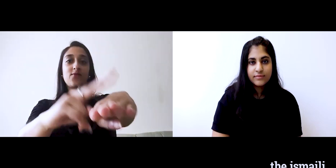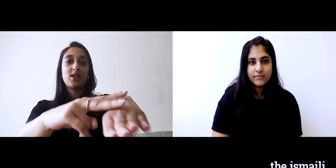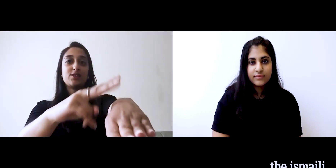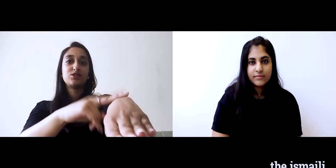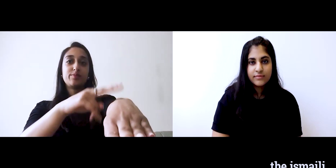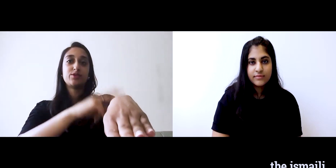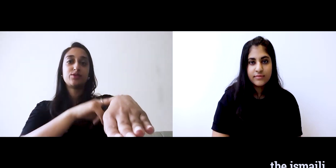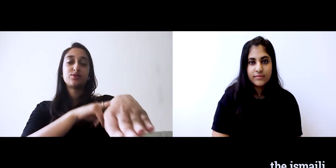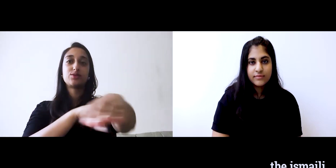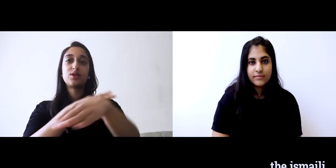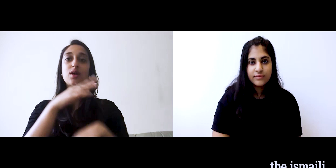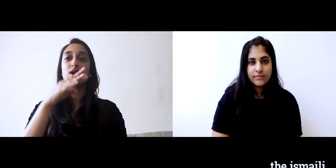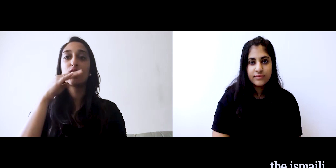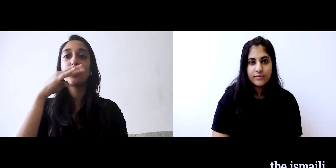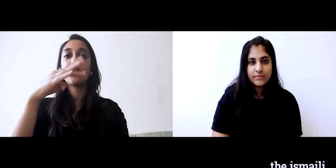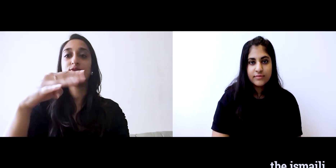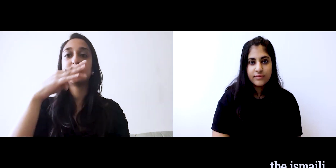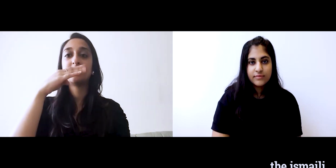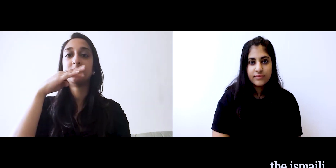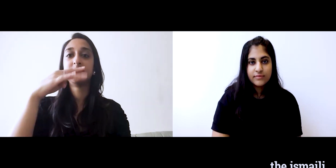Vegetable curry